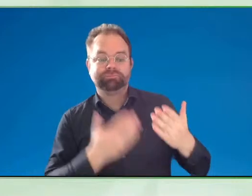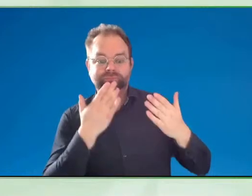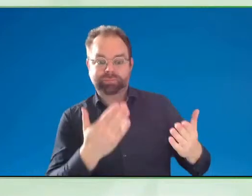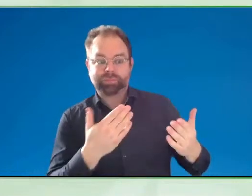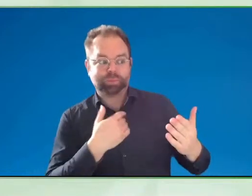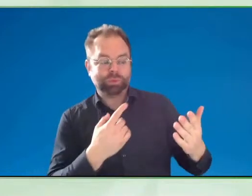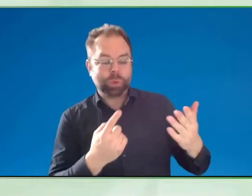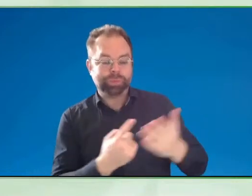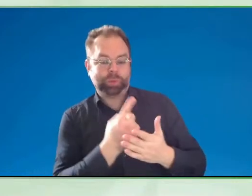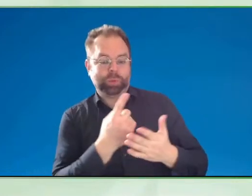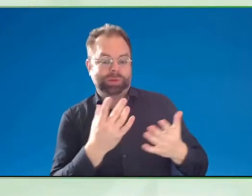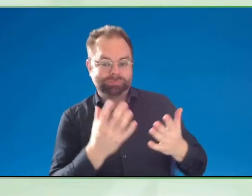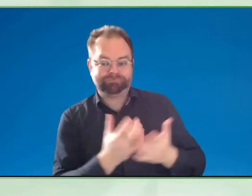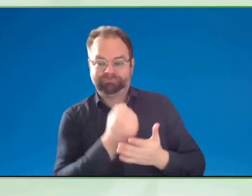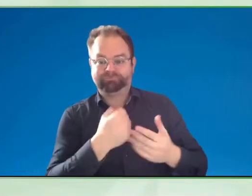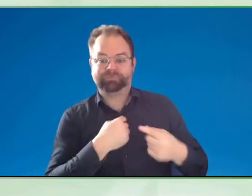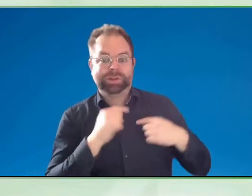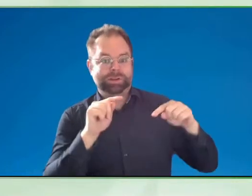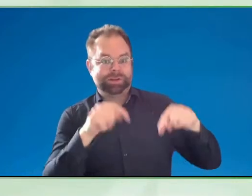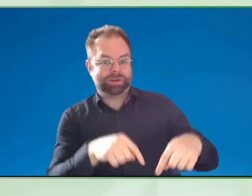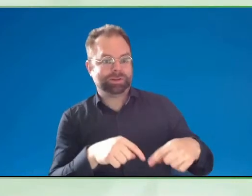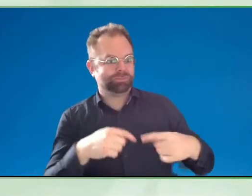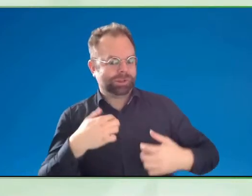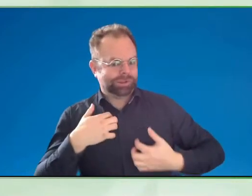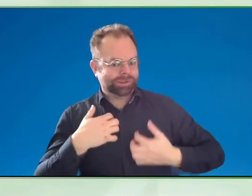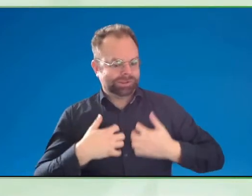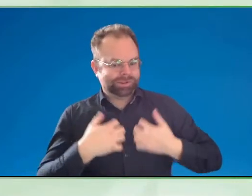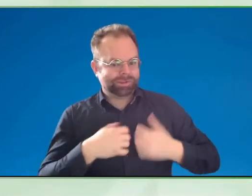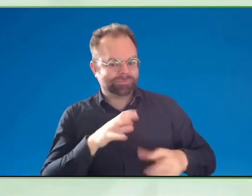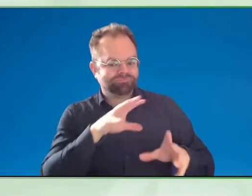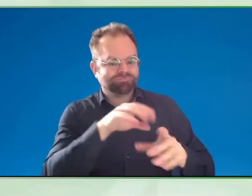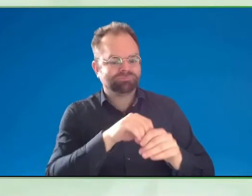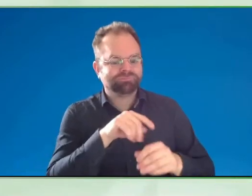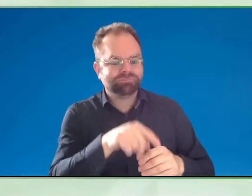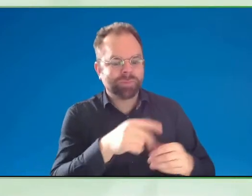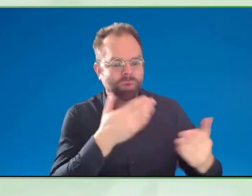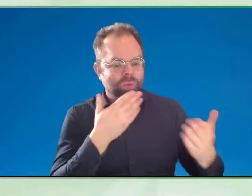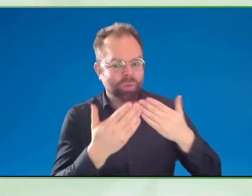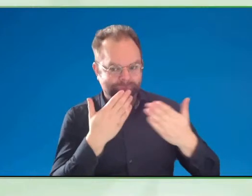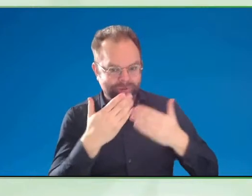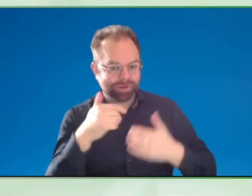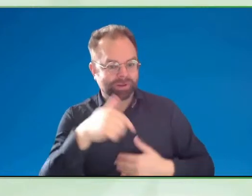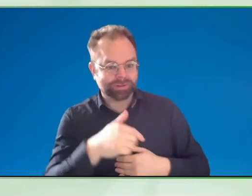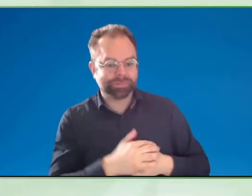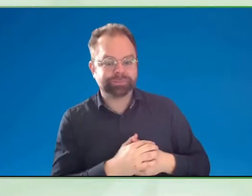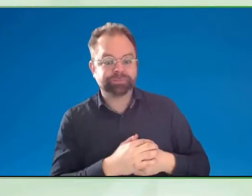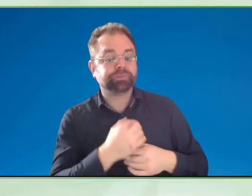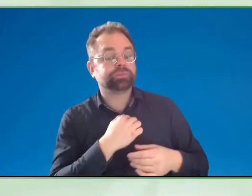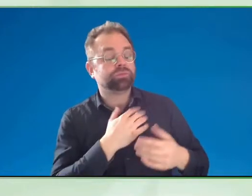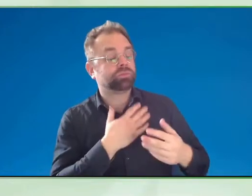of people with disability in the country, and we can see there are no NGOs who represent